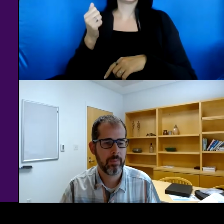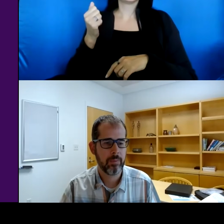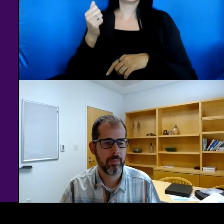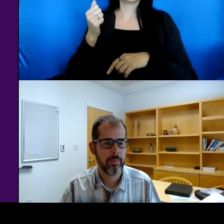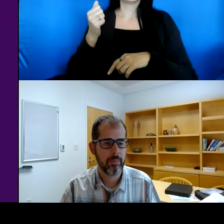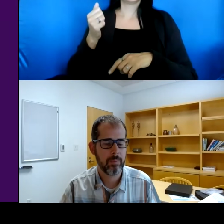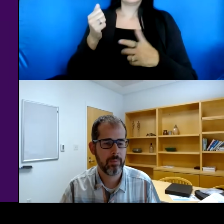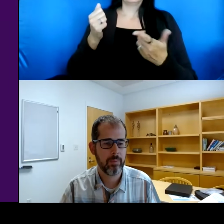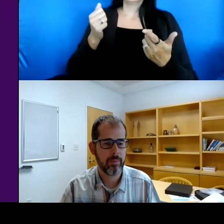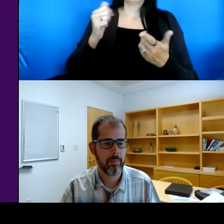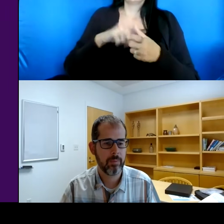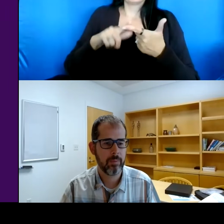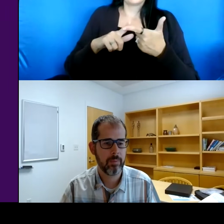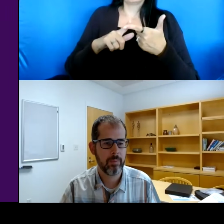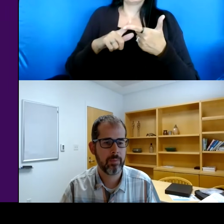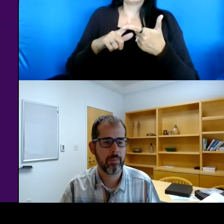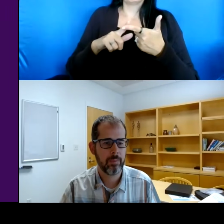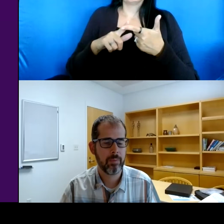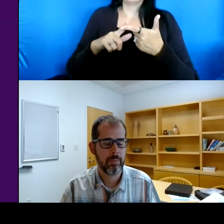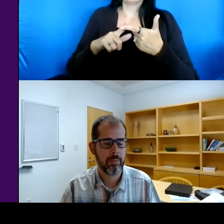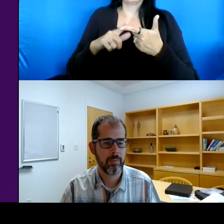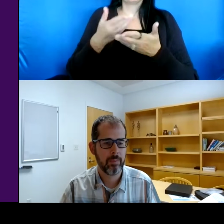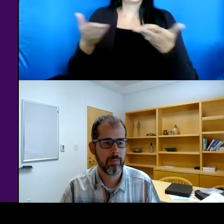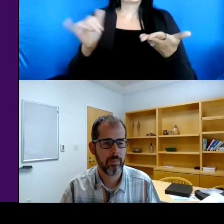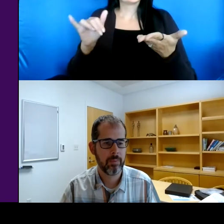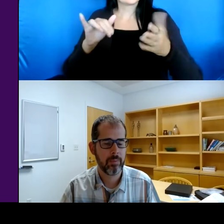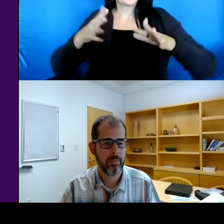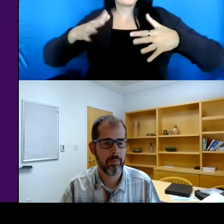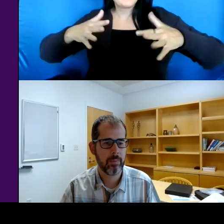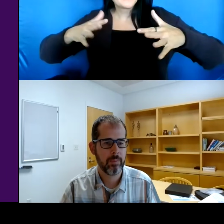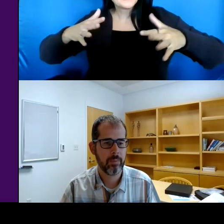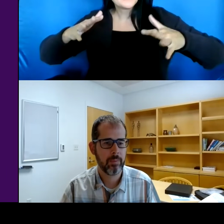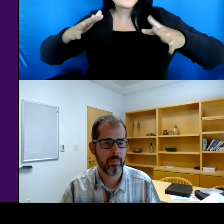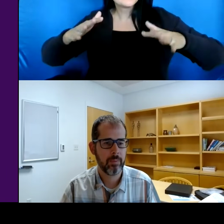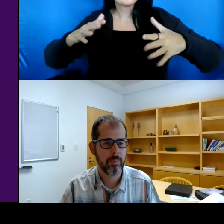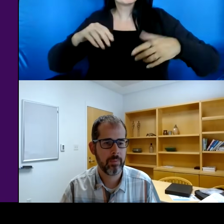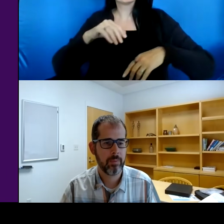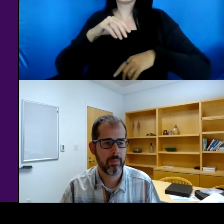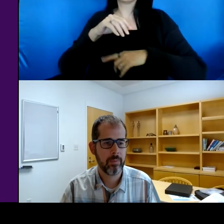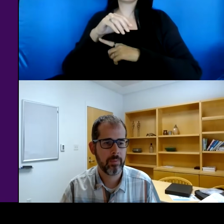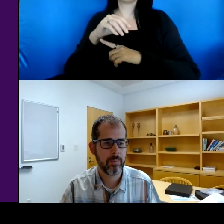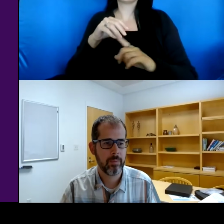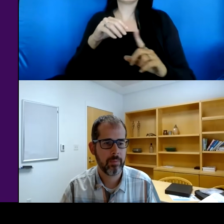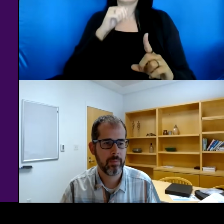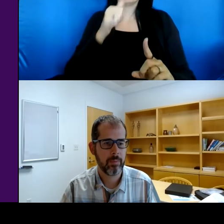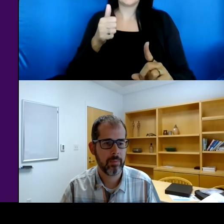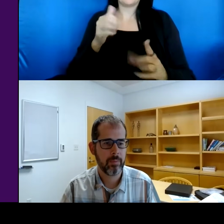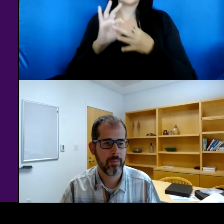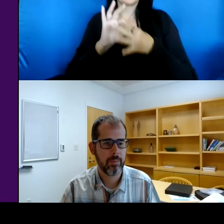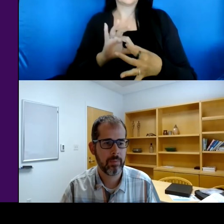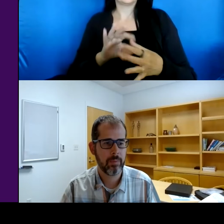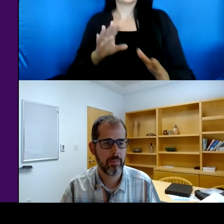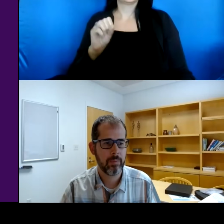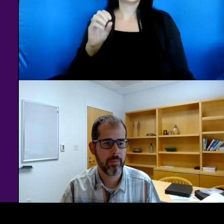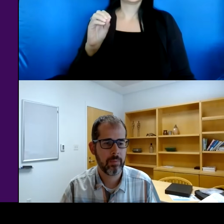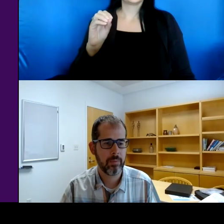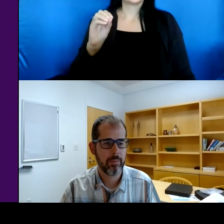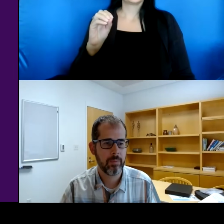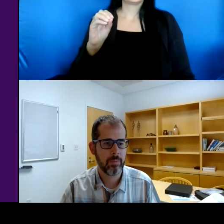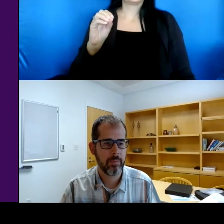and other things like that. So, how can I say it. That paradigm is more married to using